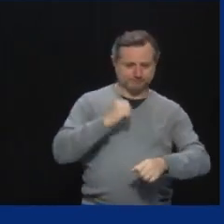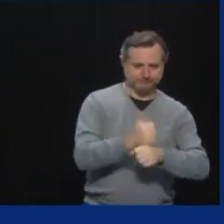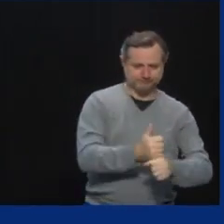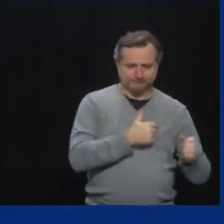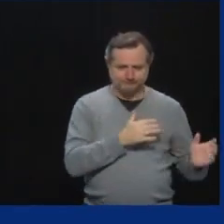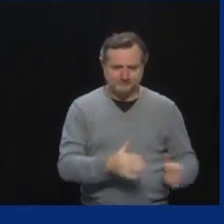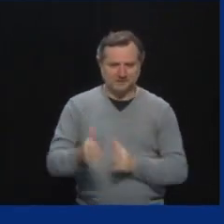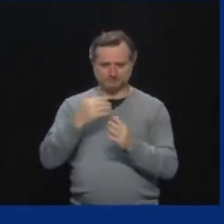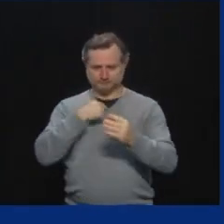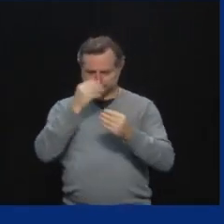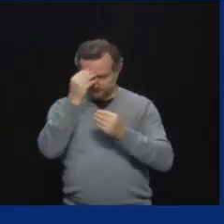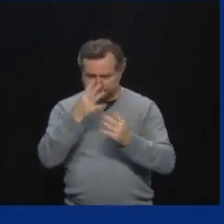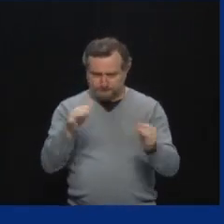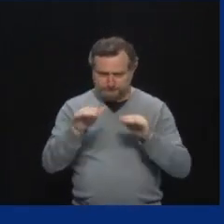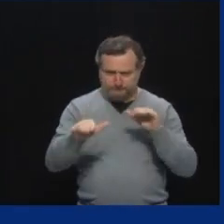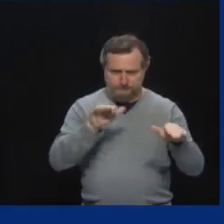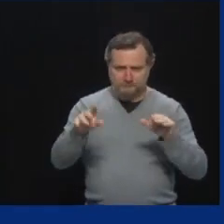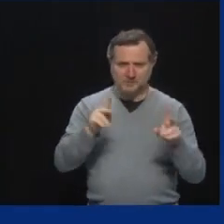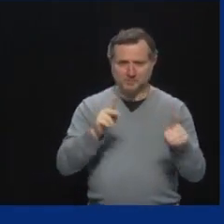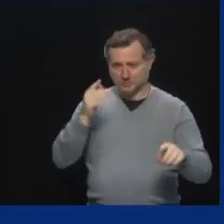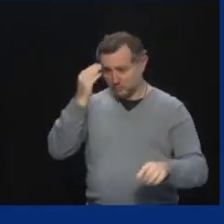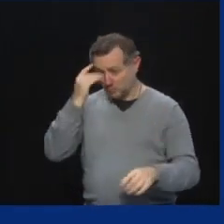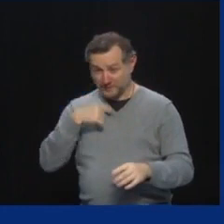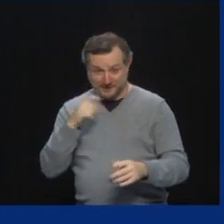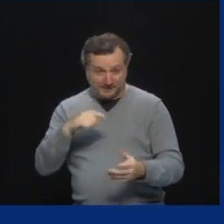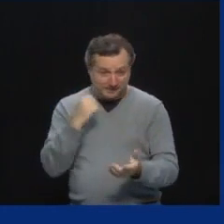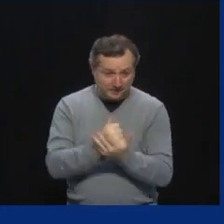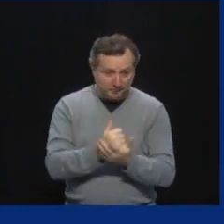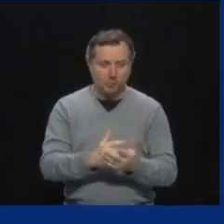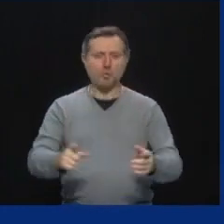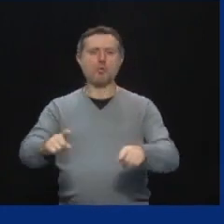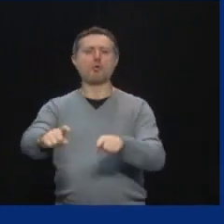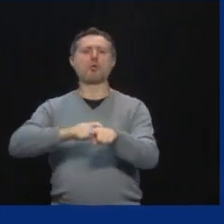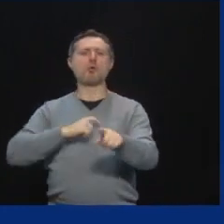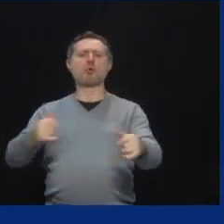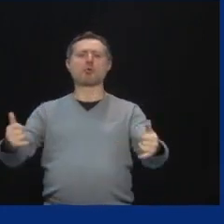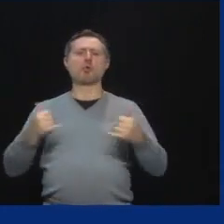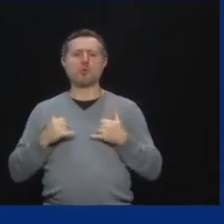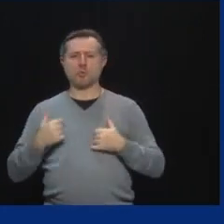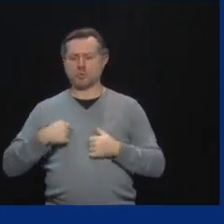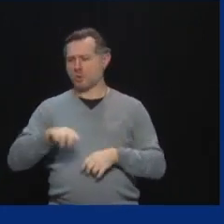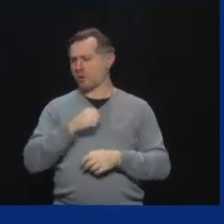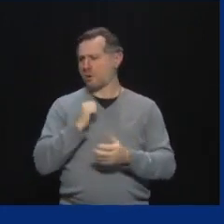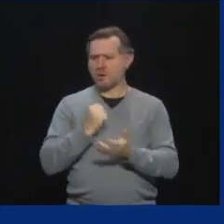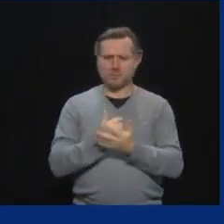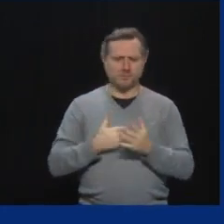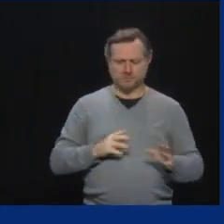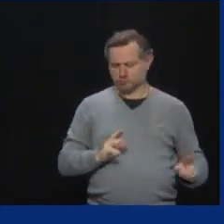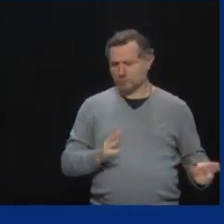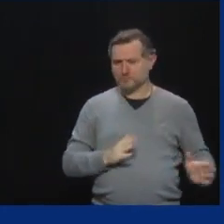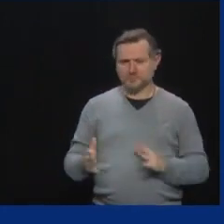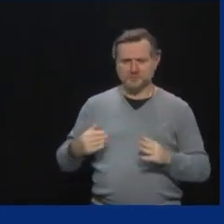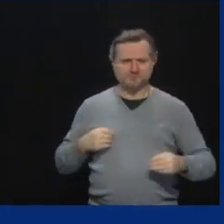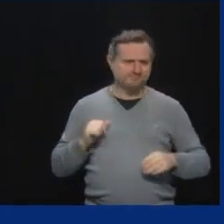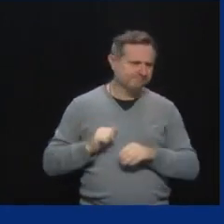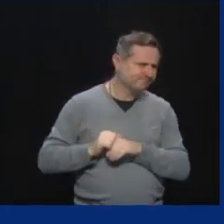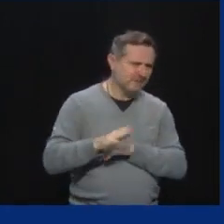they need help, you call you call and will help deploy people so we work with them to let them know that we will help them with whatever whatever they need.